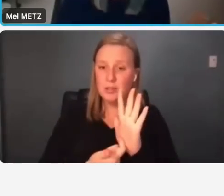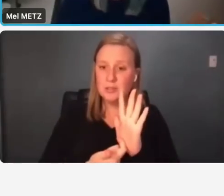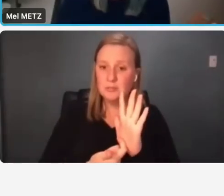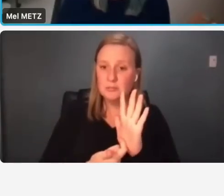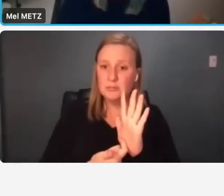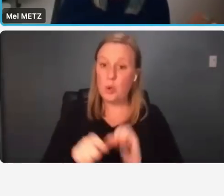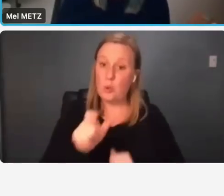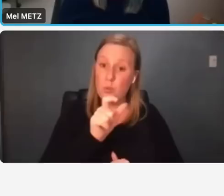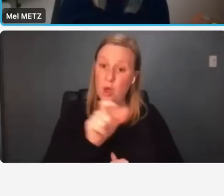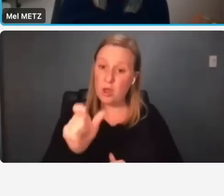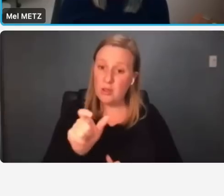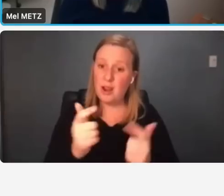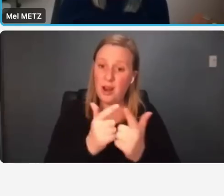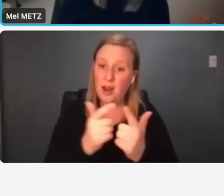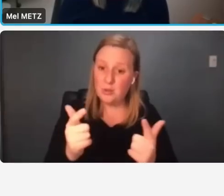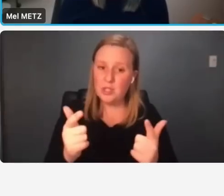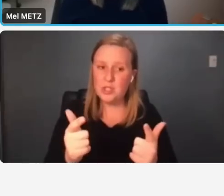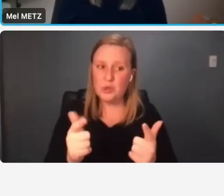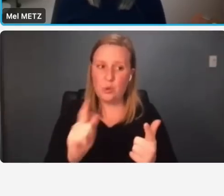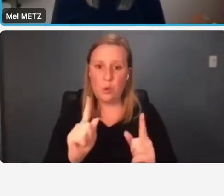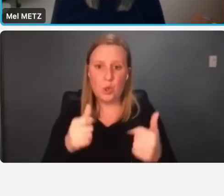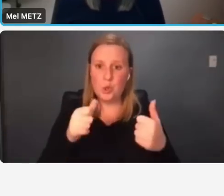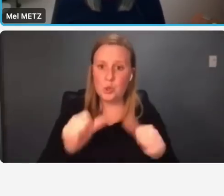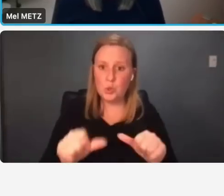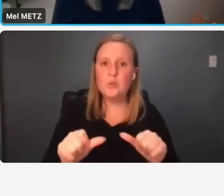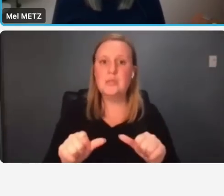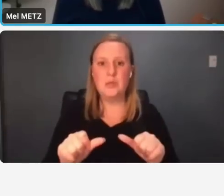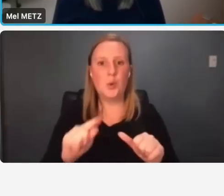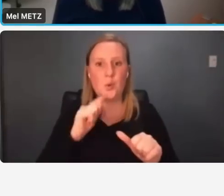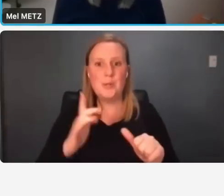Act I think is something that we will have a real diversity of views on.